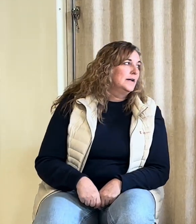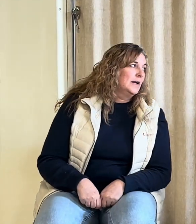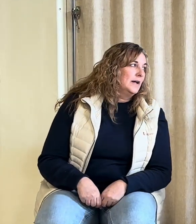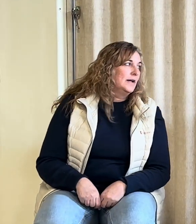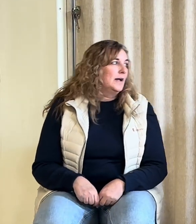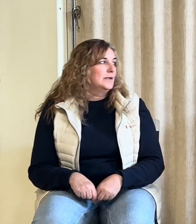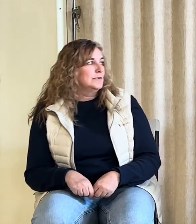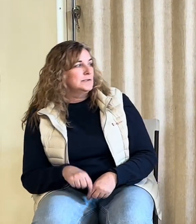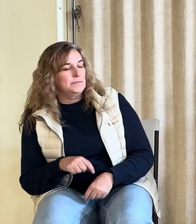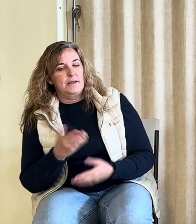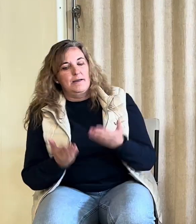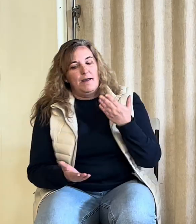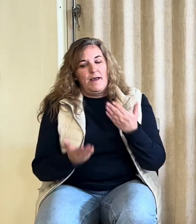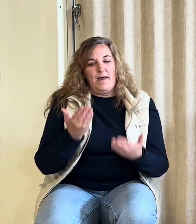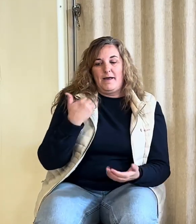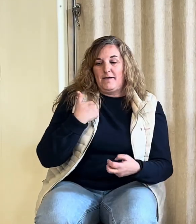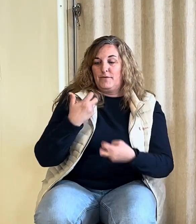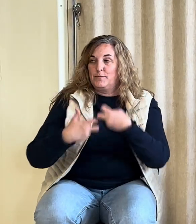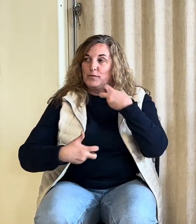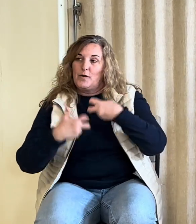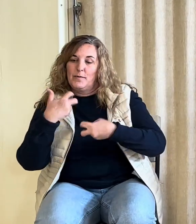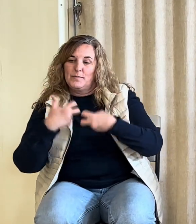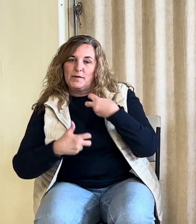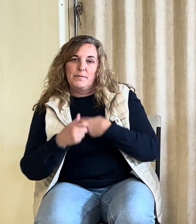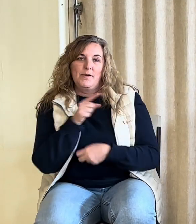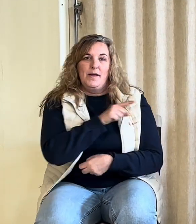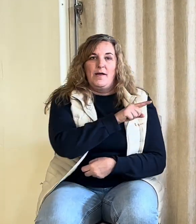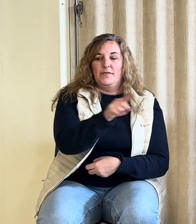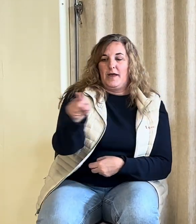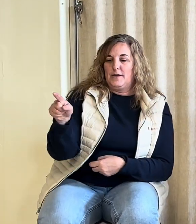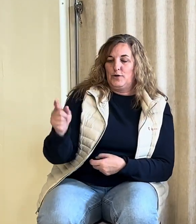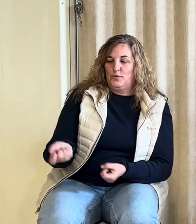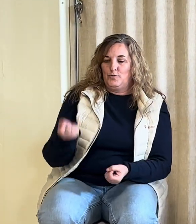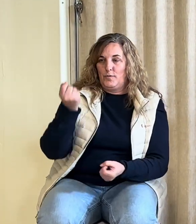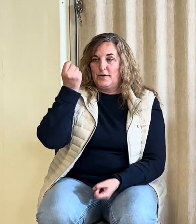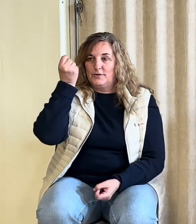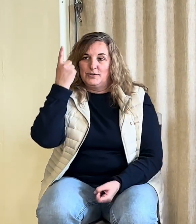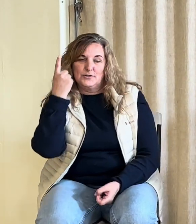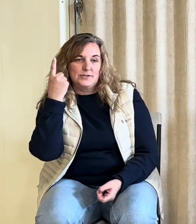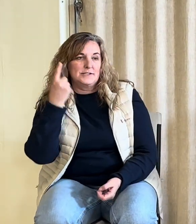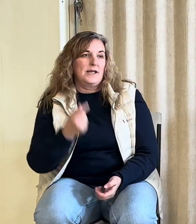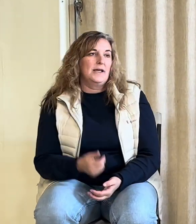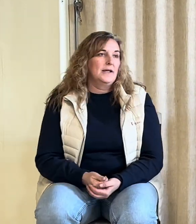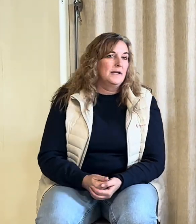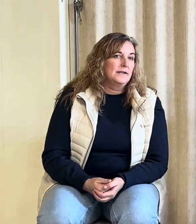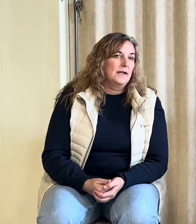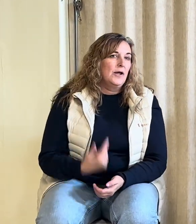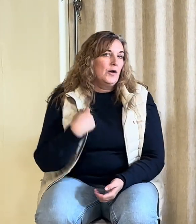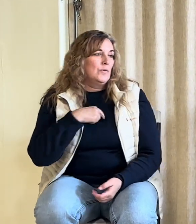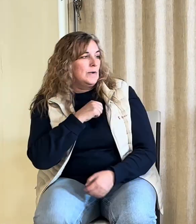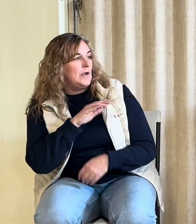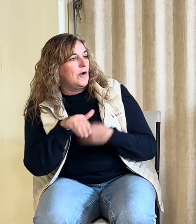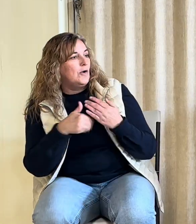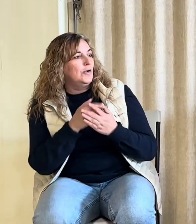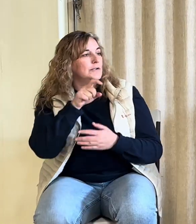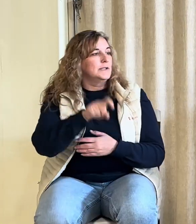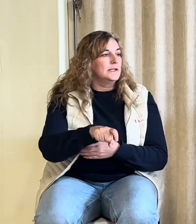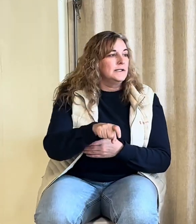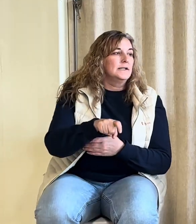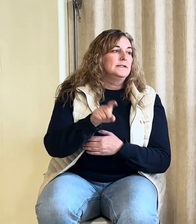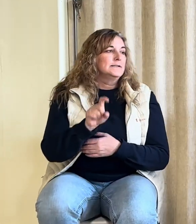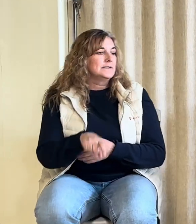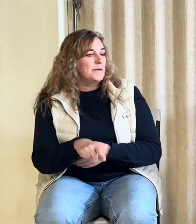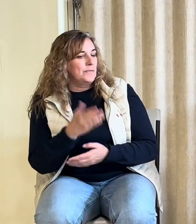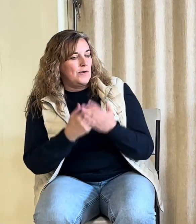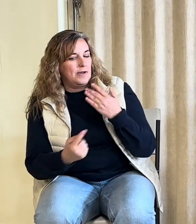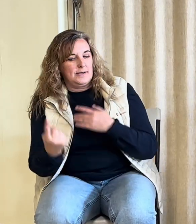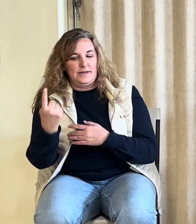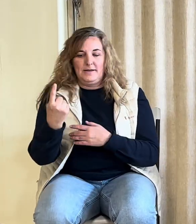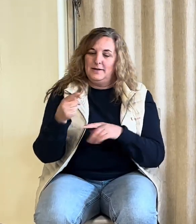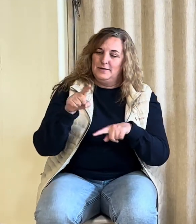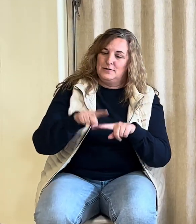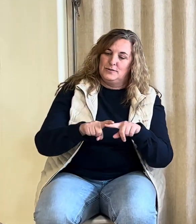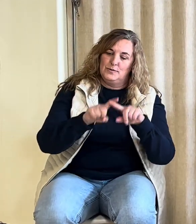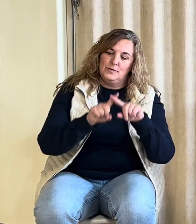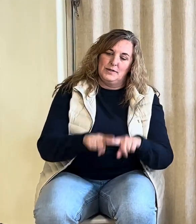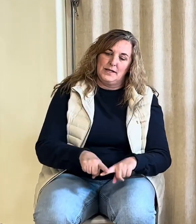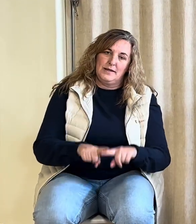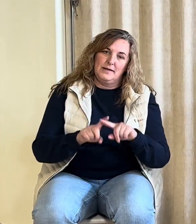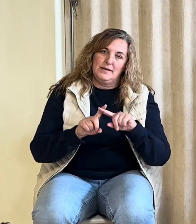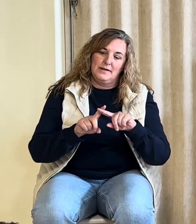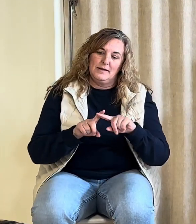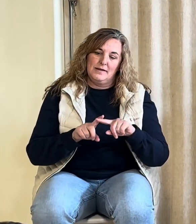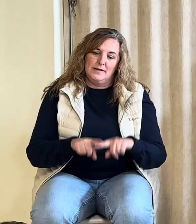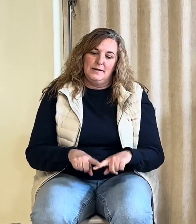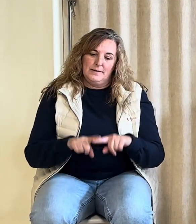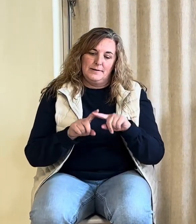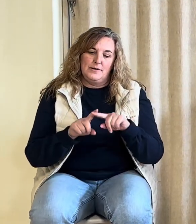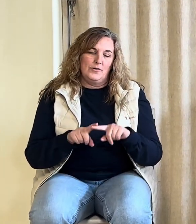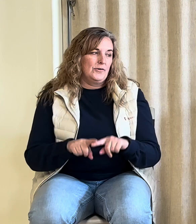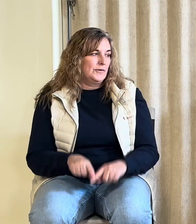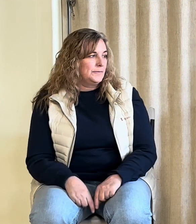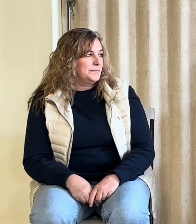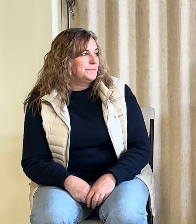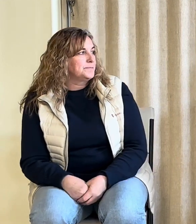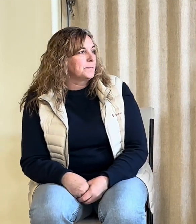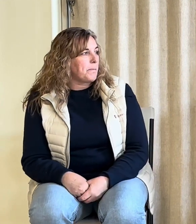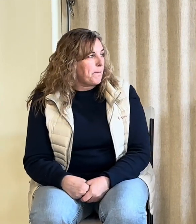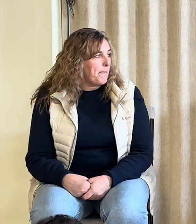I just might have a problem that you'll understand We all need somebody to lean on